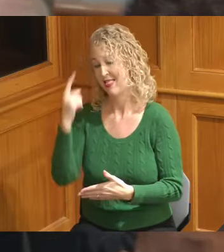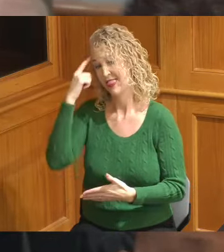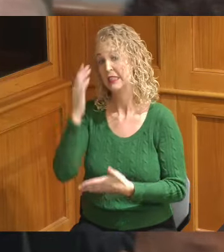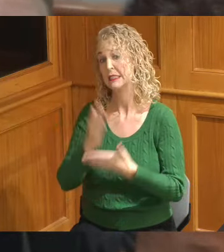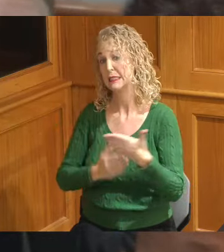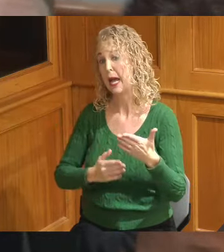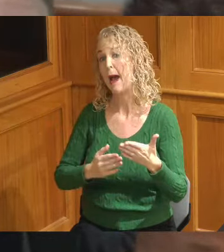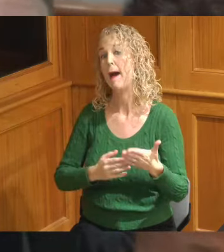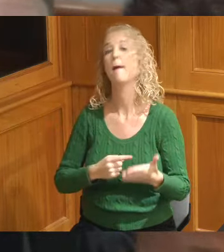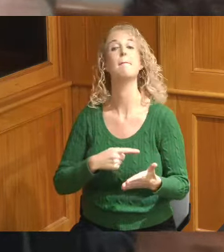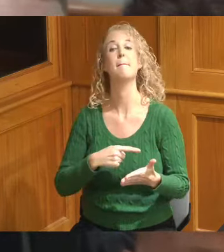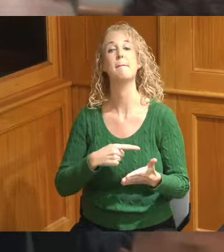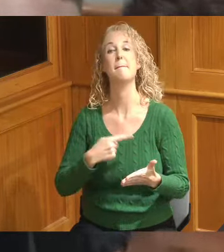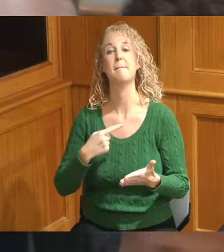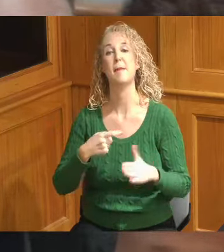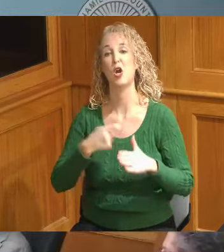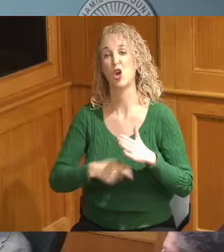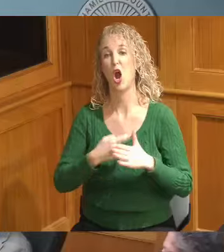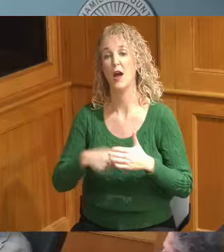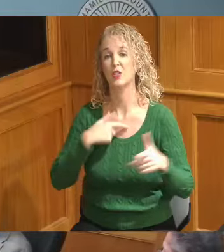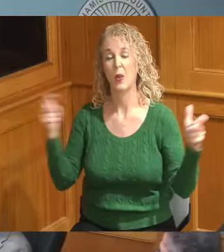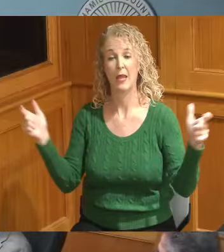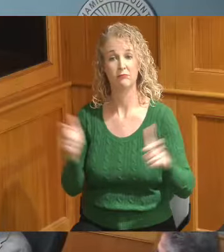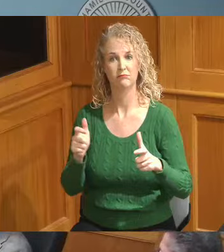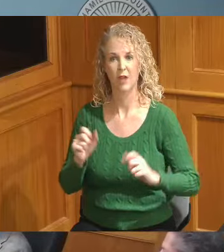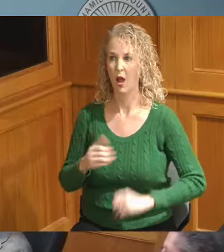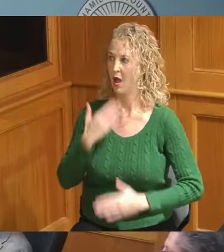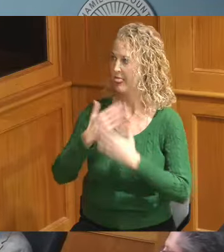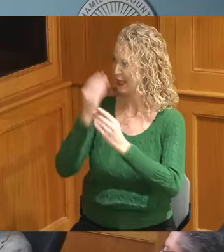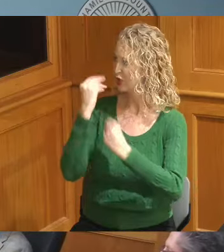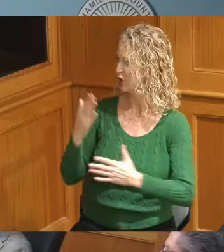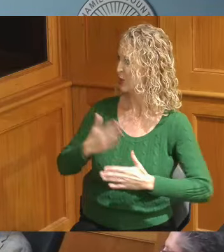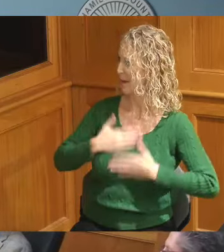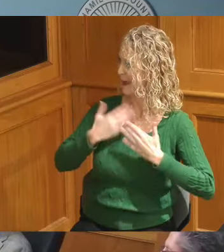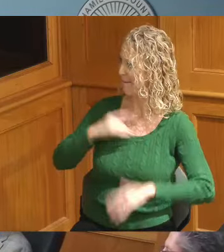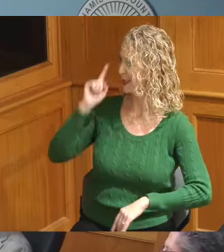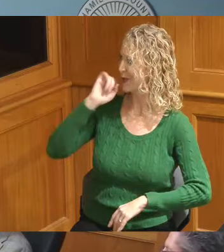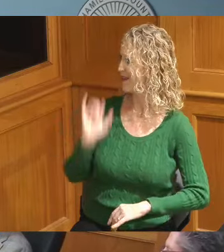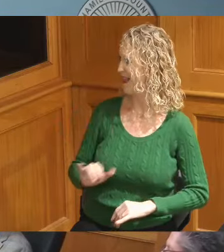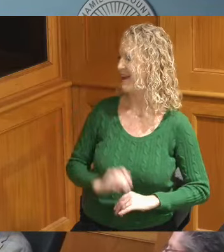positive. Very good, John. This is good news. I'm glad to get some good news today. All right. So